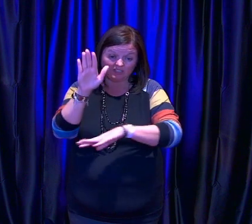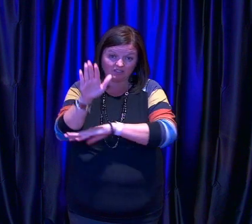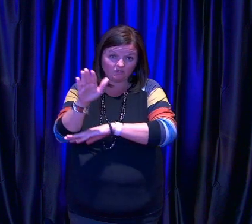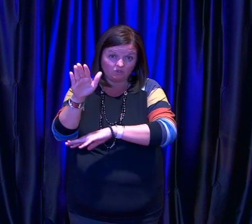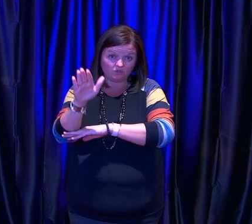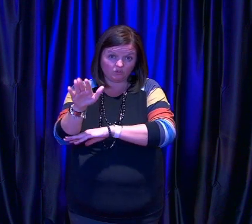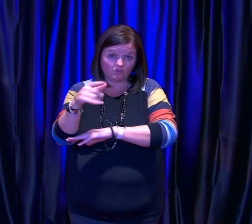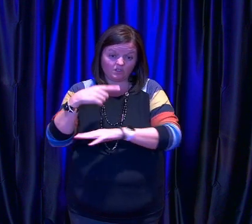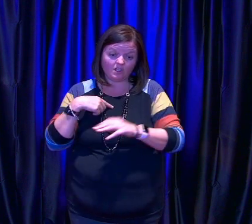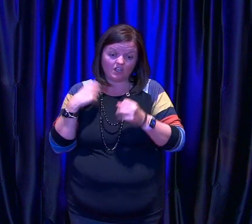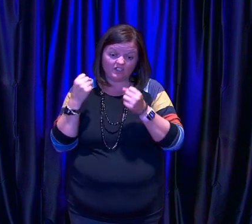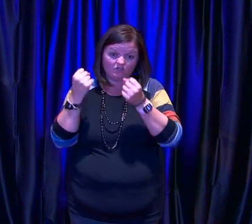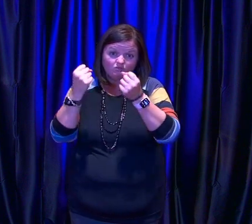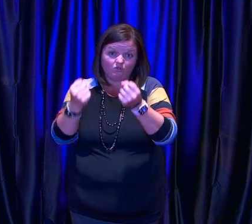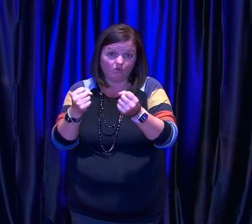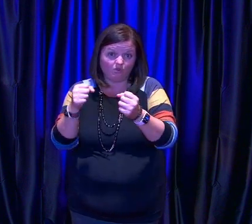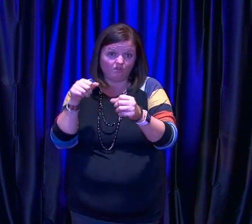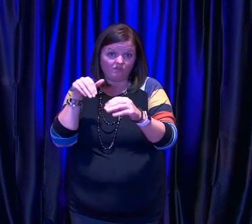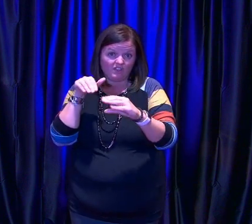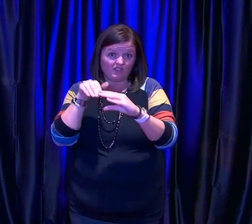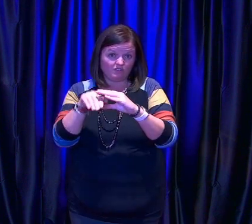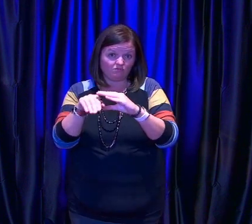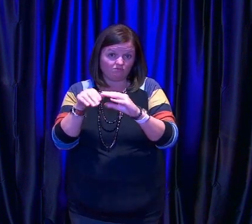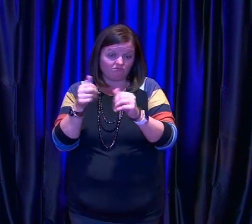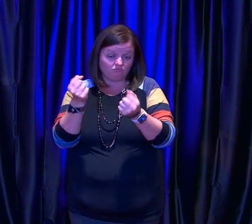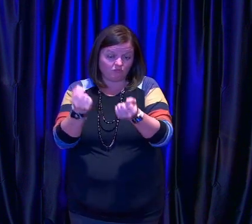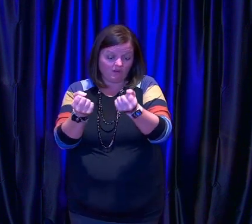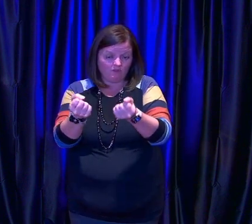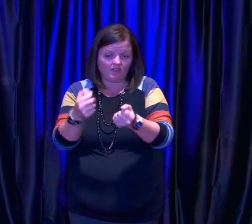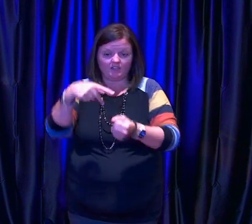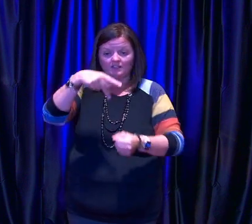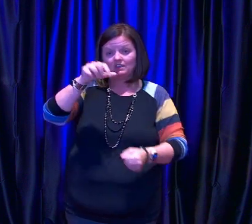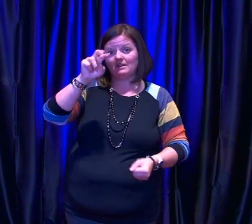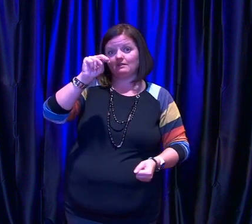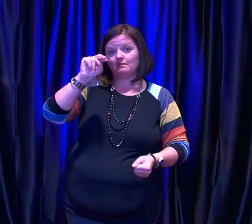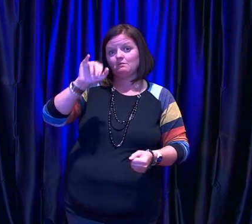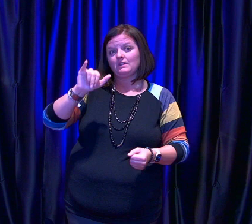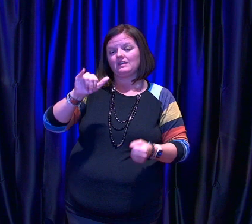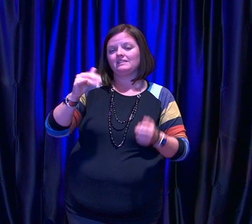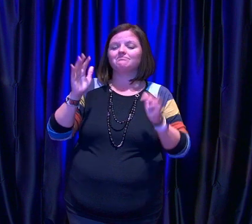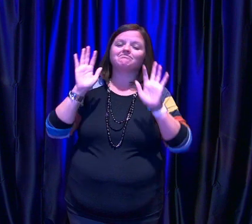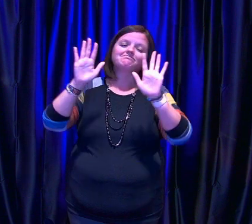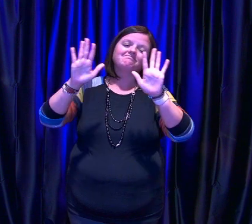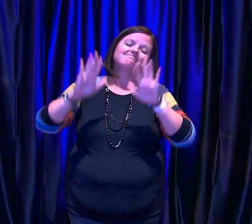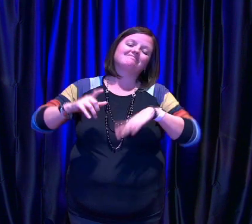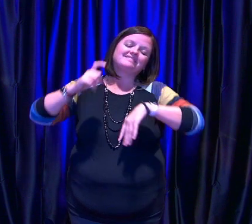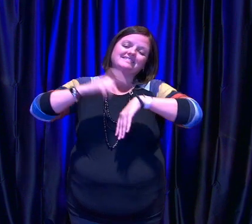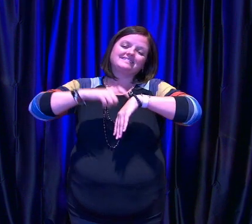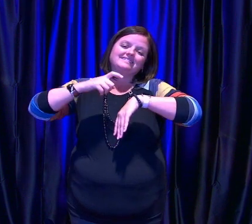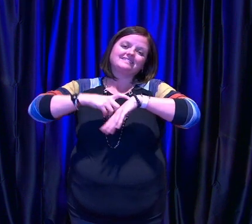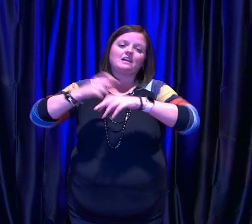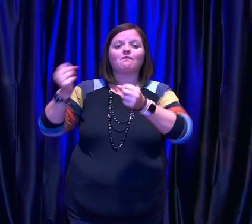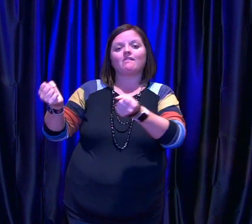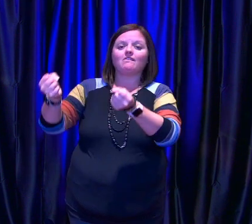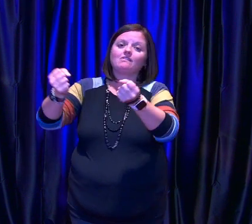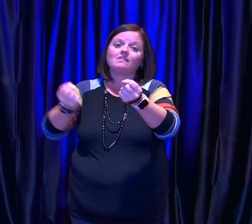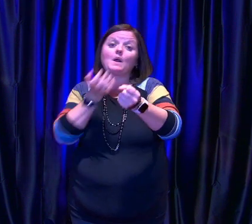i drove in the driveway we're out in the country and there's penny just having a great time on the cub cadet she's just mowing